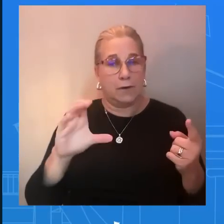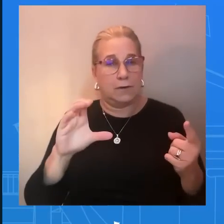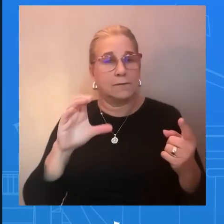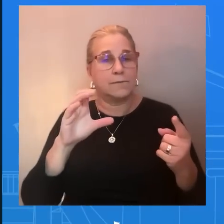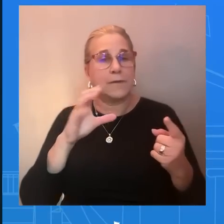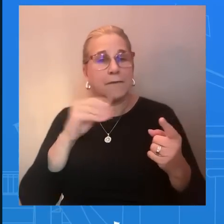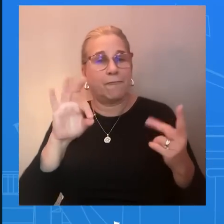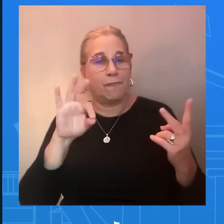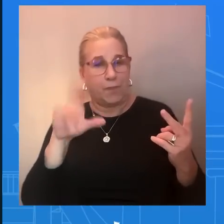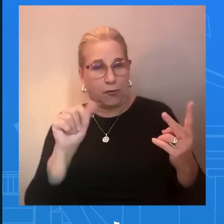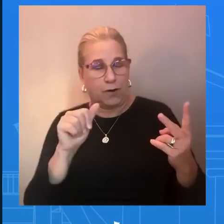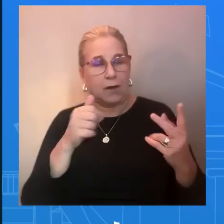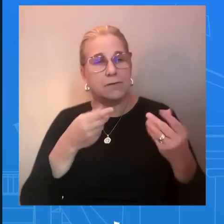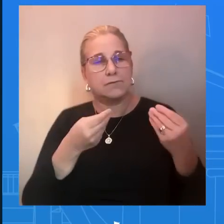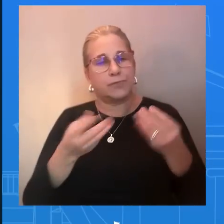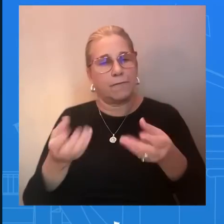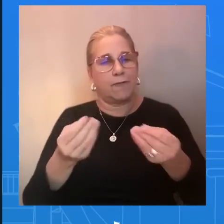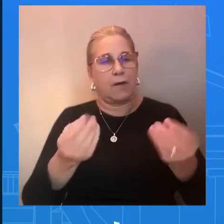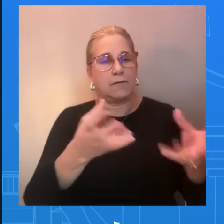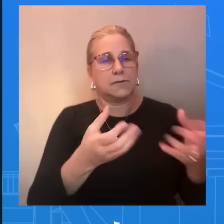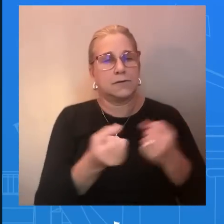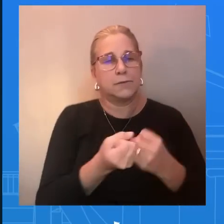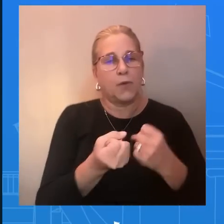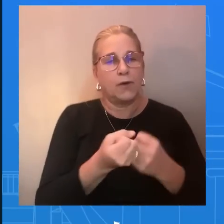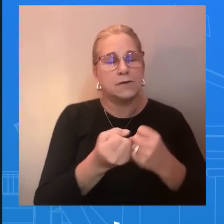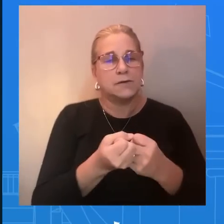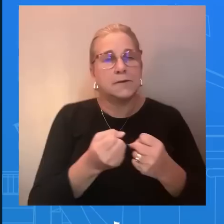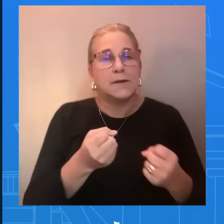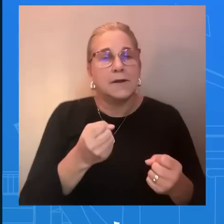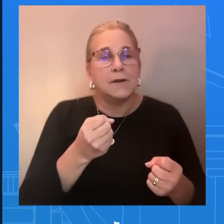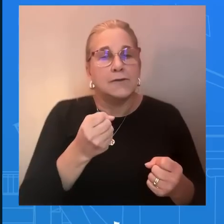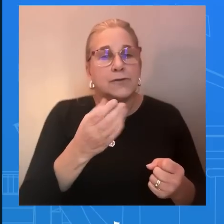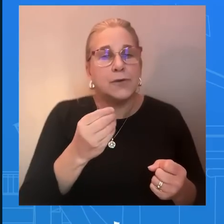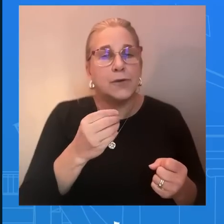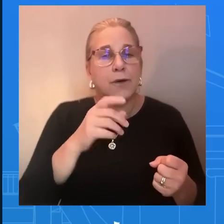to continue surveying damage and ensure that resources continue to make it